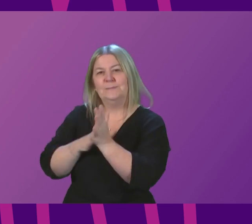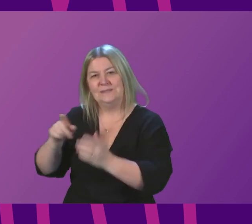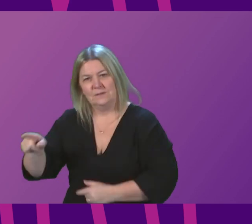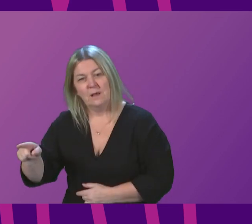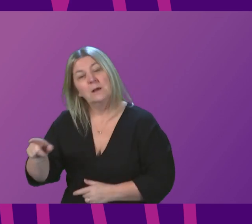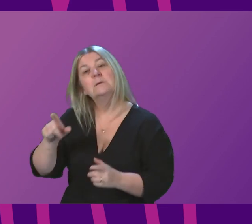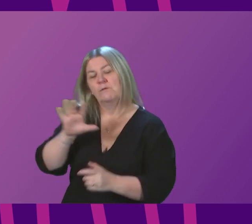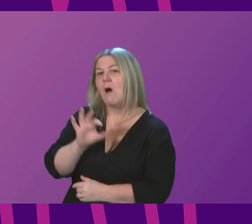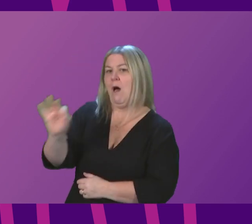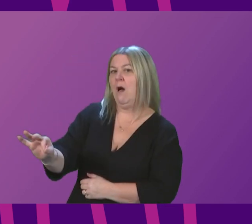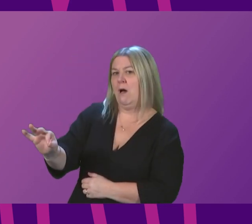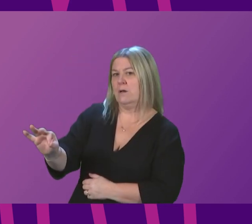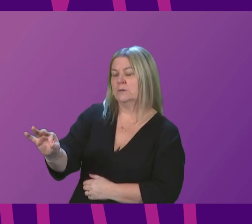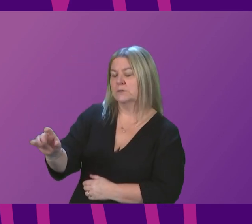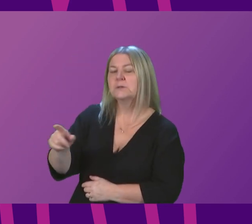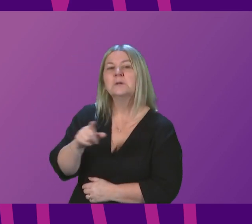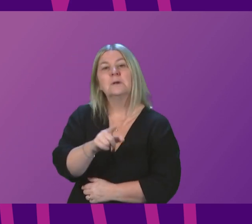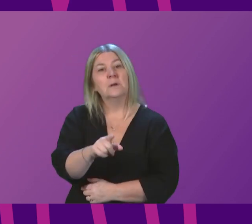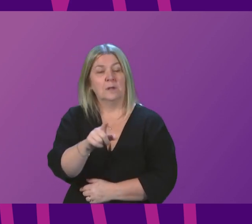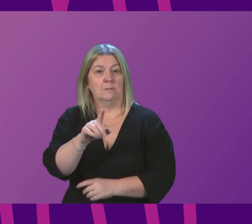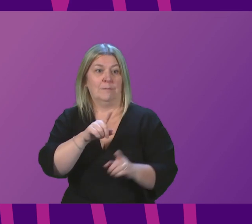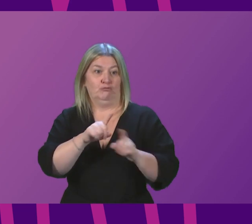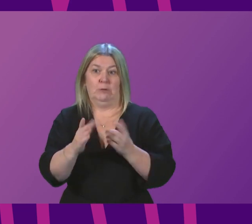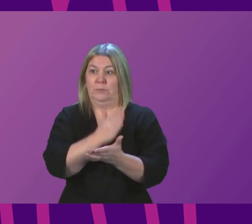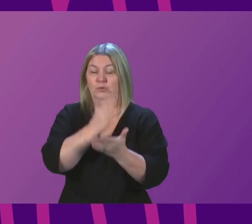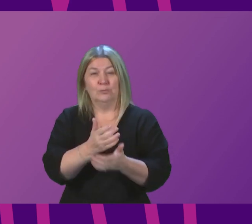In our view, such support should include a reduction to VAT, as one of the simplest short-term